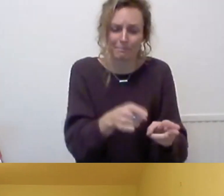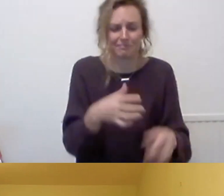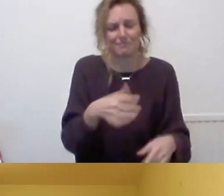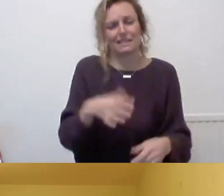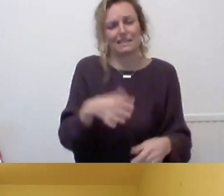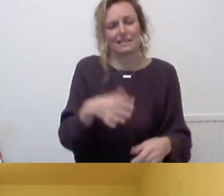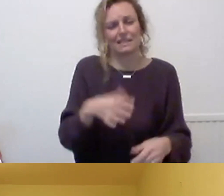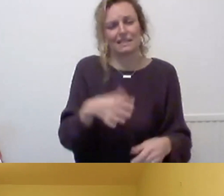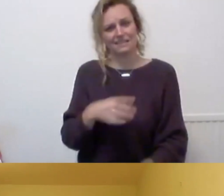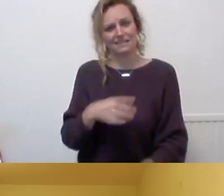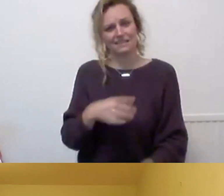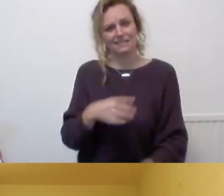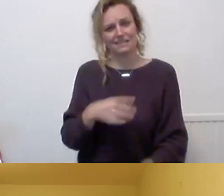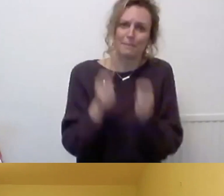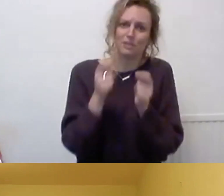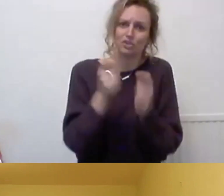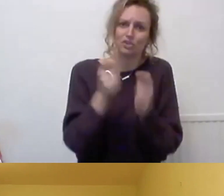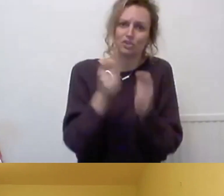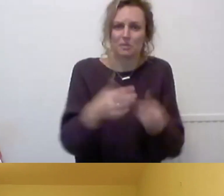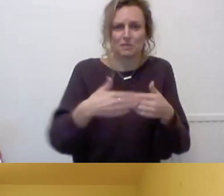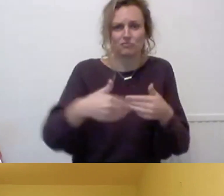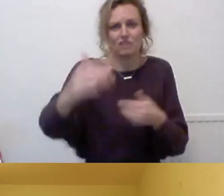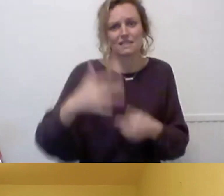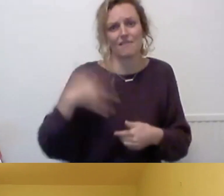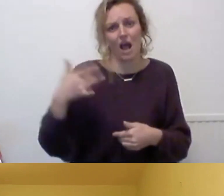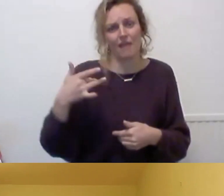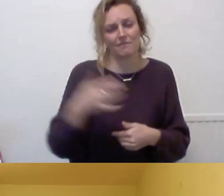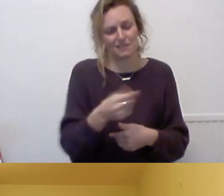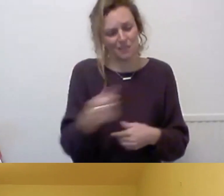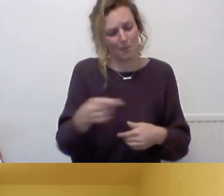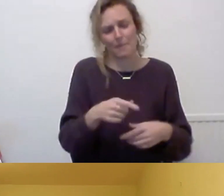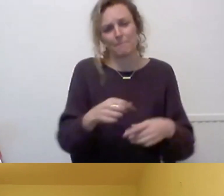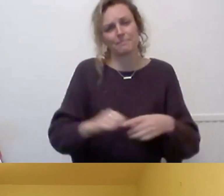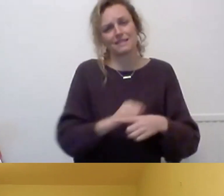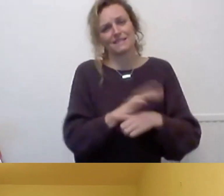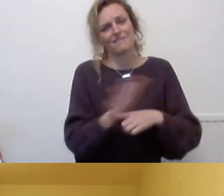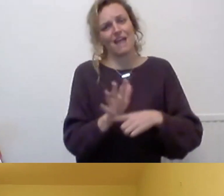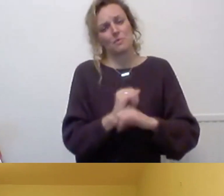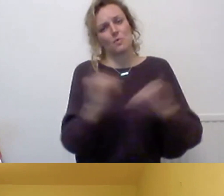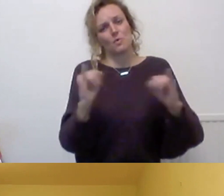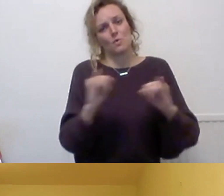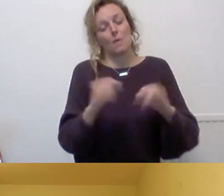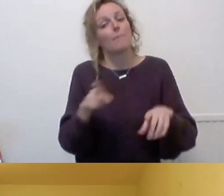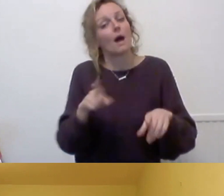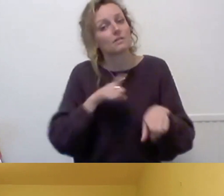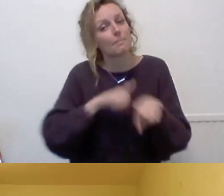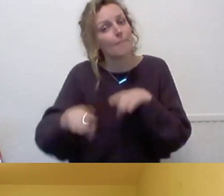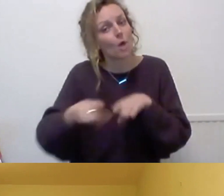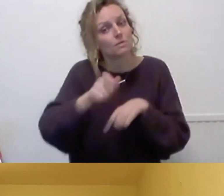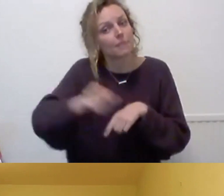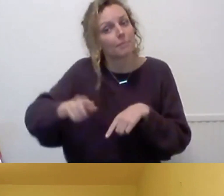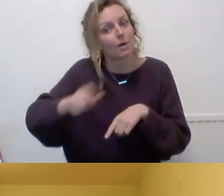some of them develop very minimal fibrosis, the majority people will get better. So, it depends,